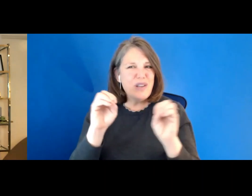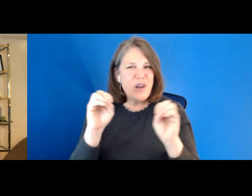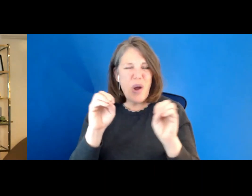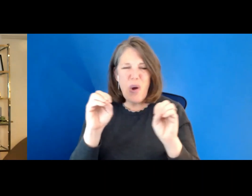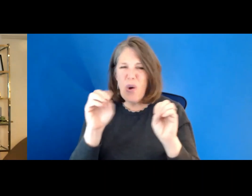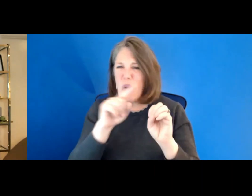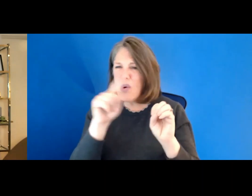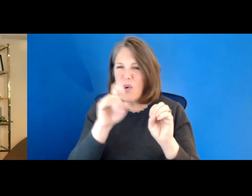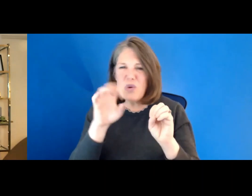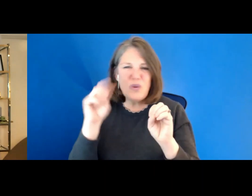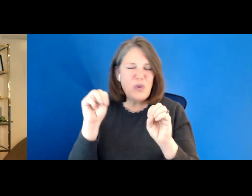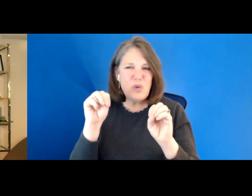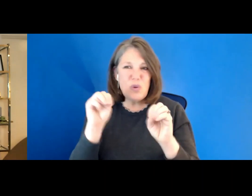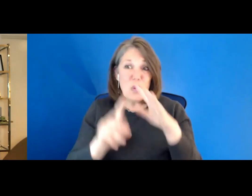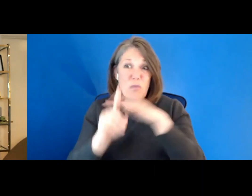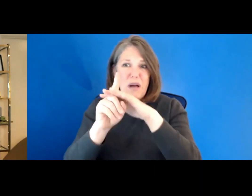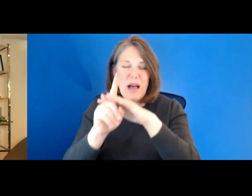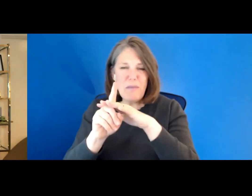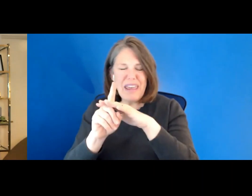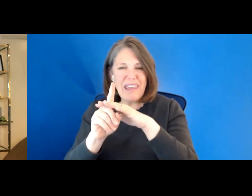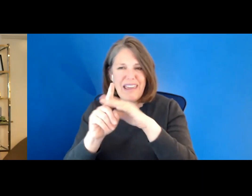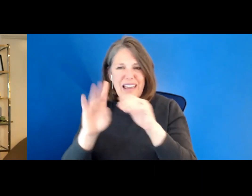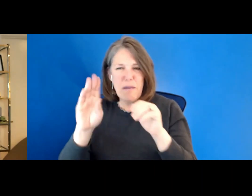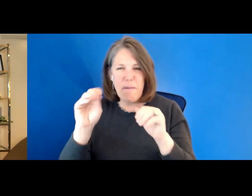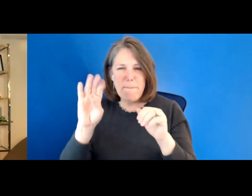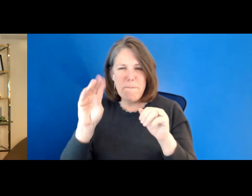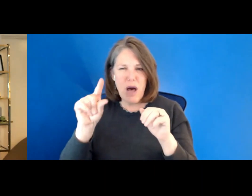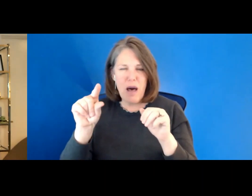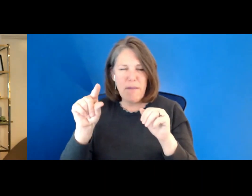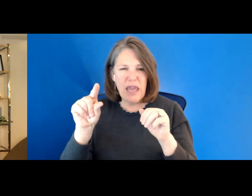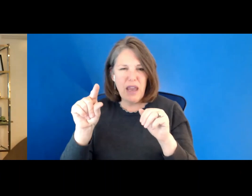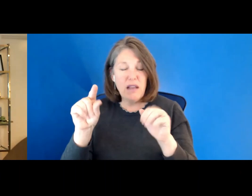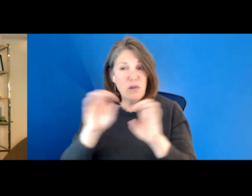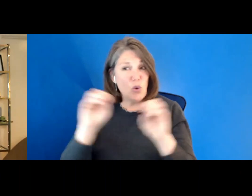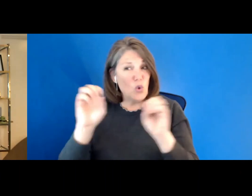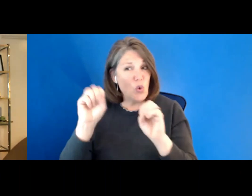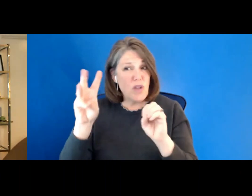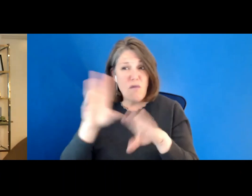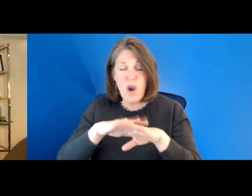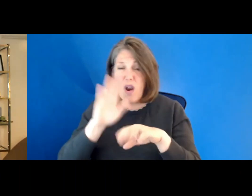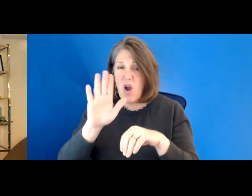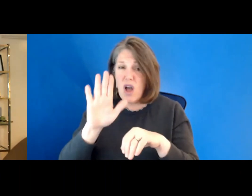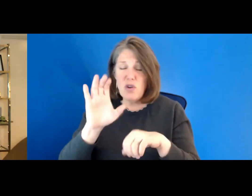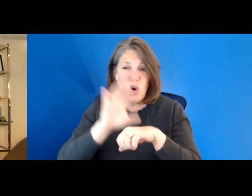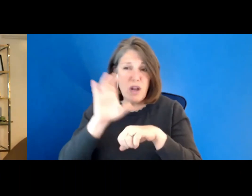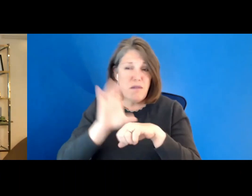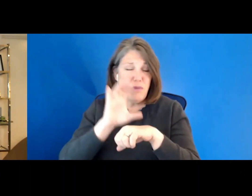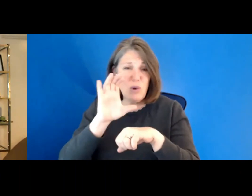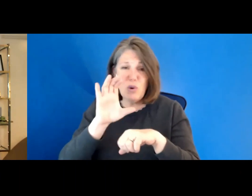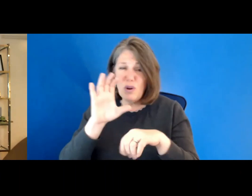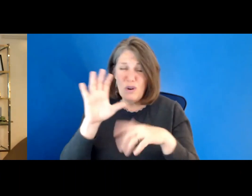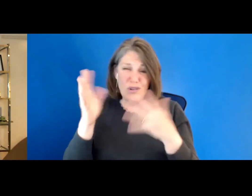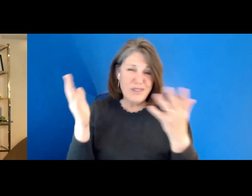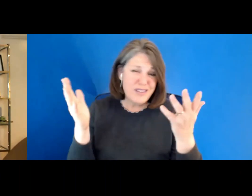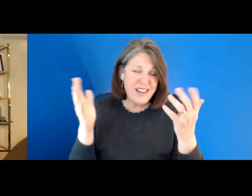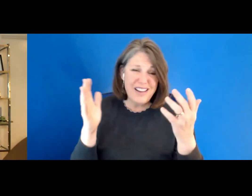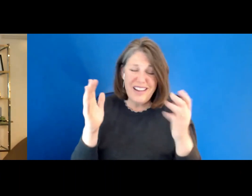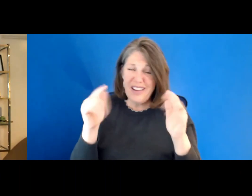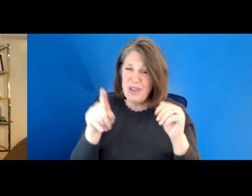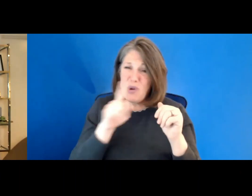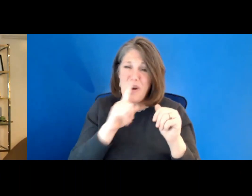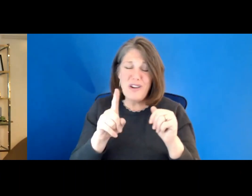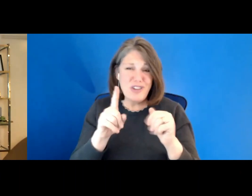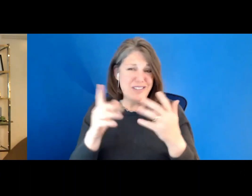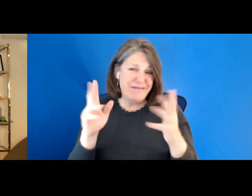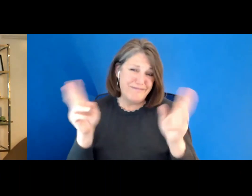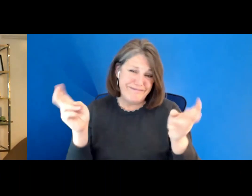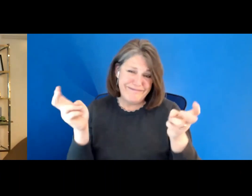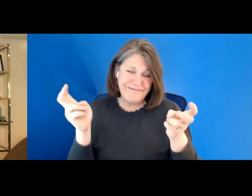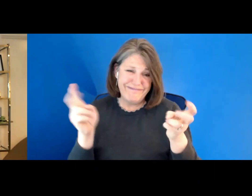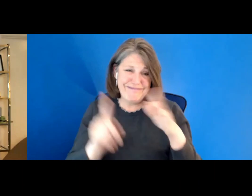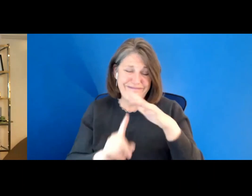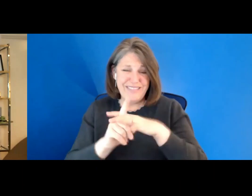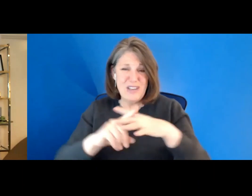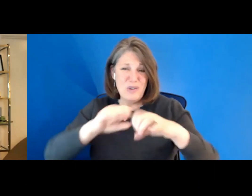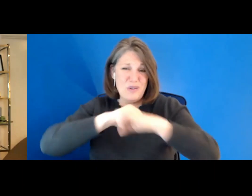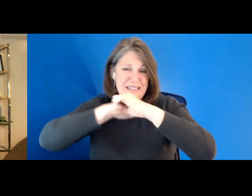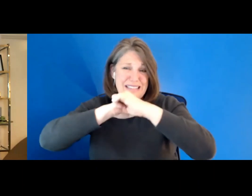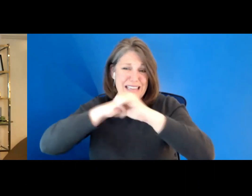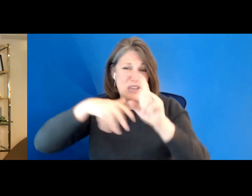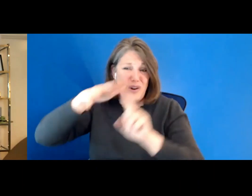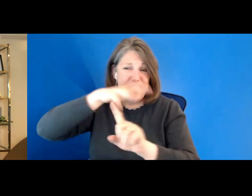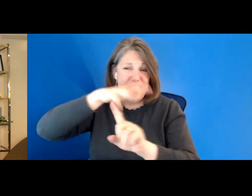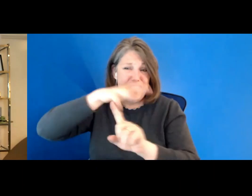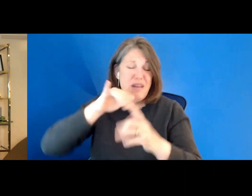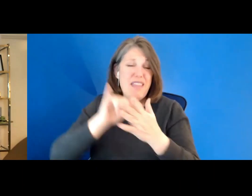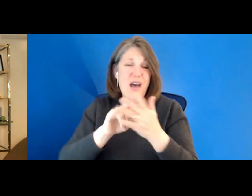17:47:13 -- you're essentially coming to a secure environment that was actually created